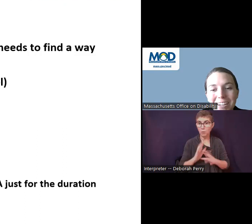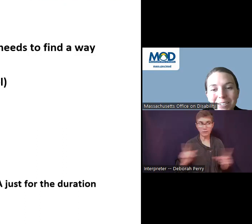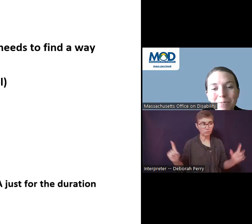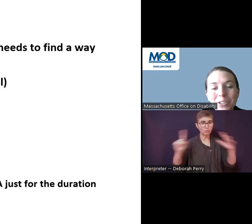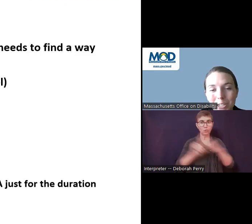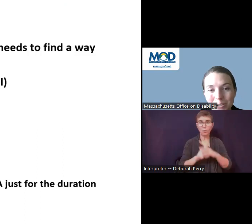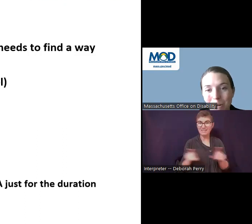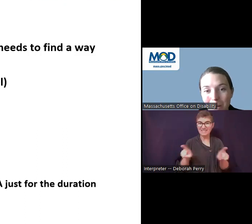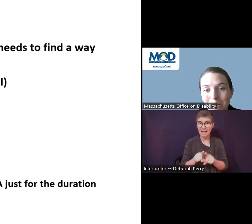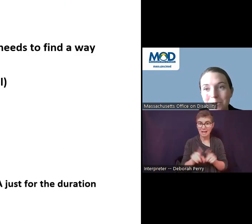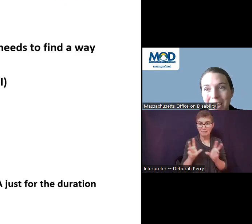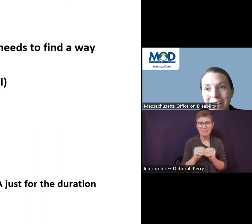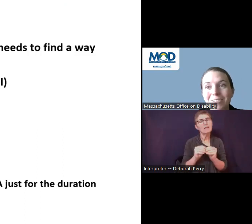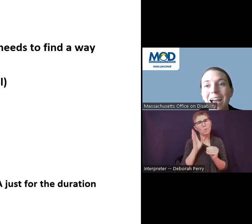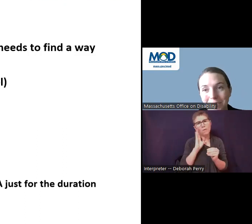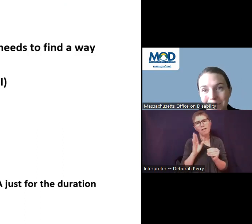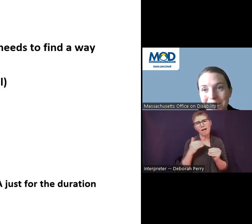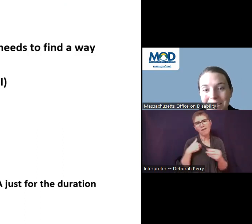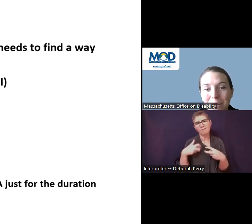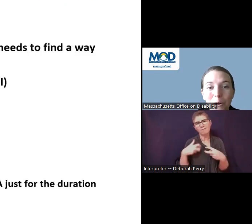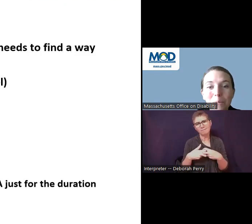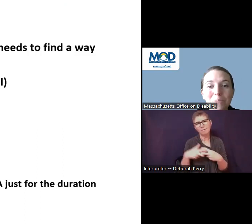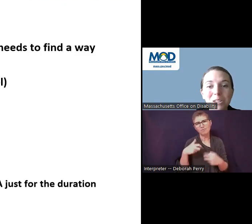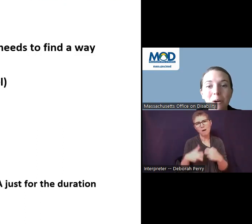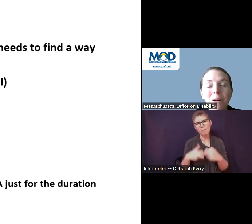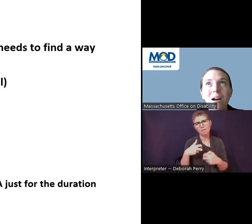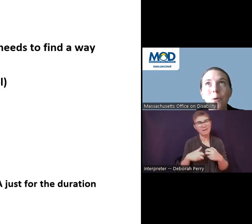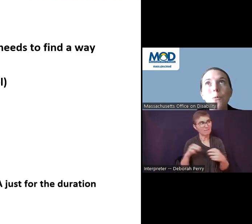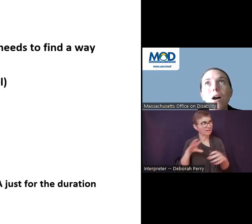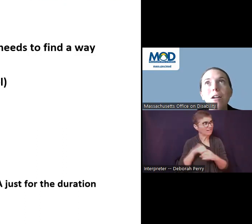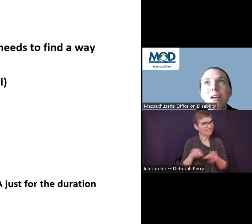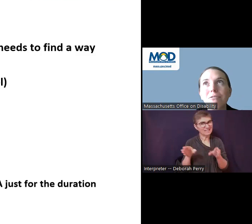run into logistical problems right if they have to be in the same room so one